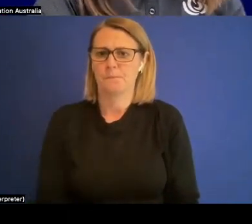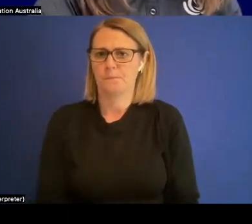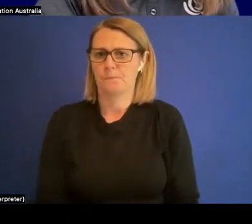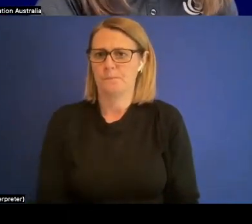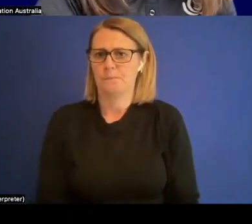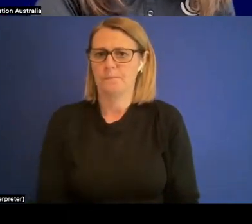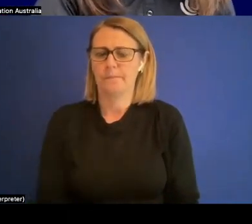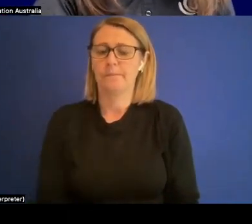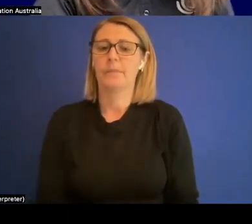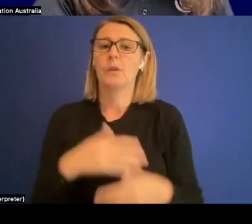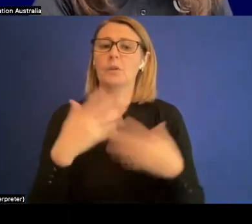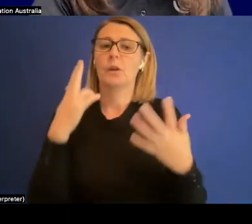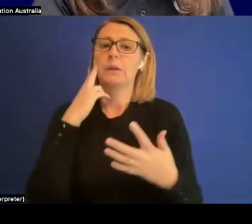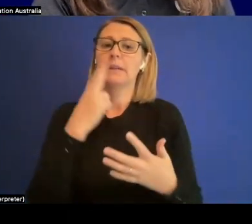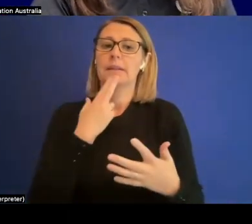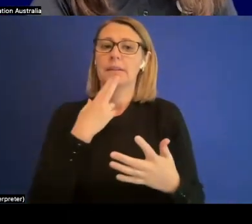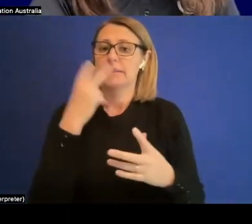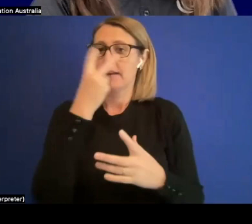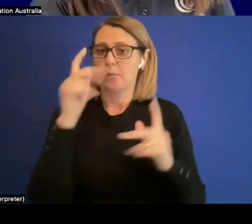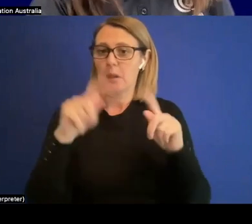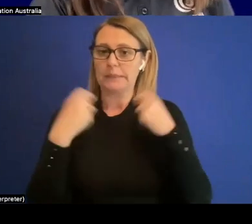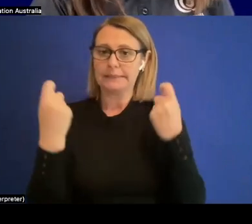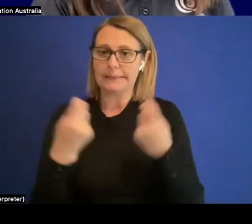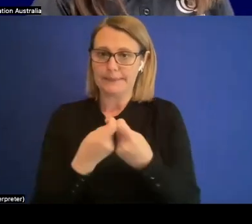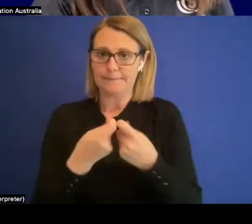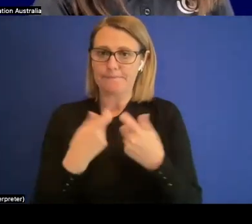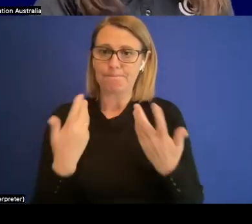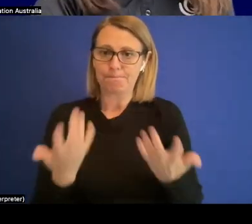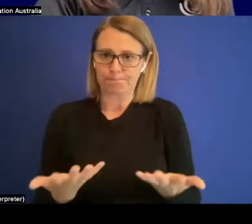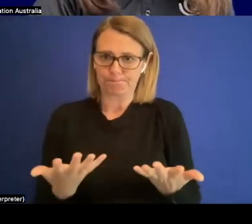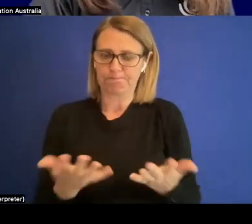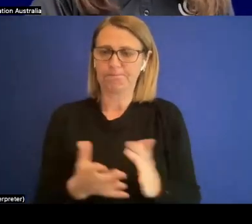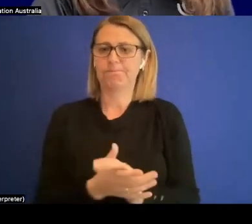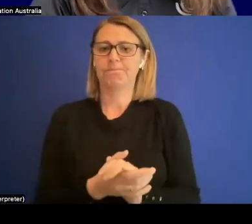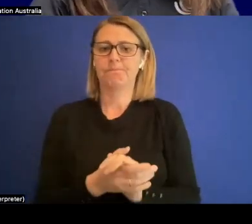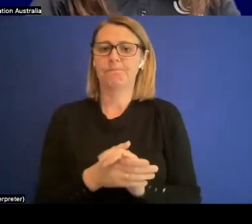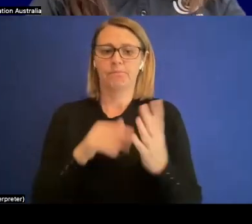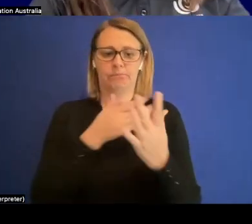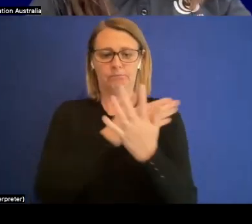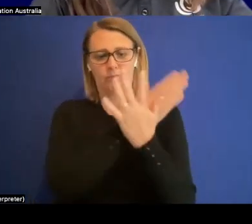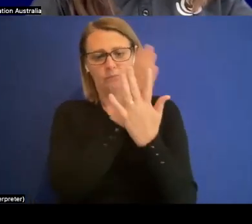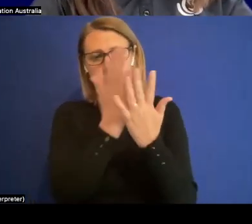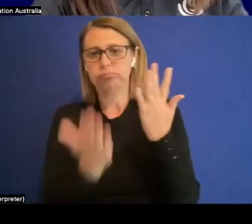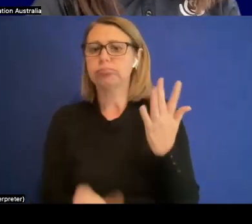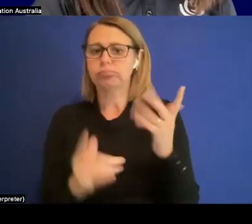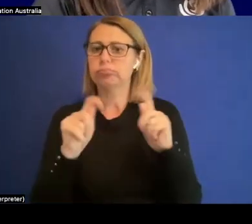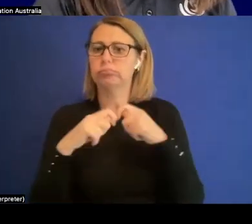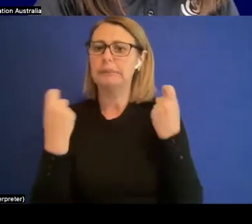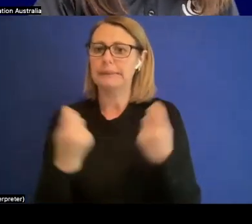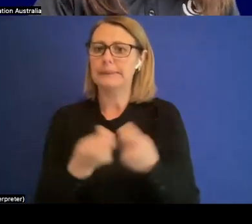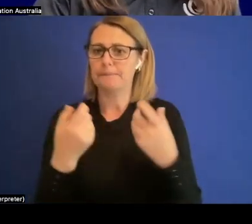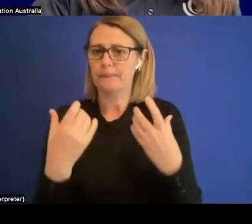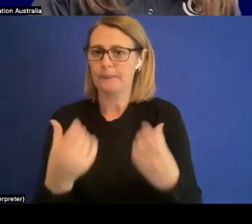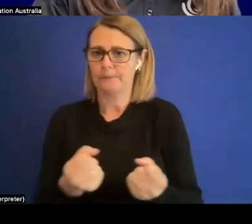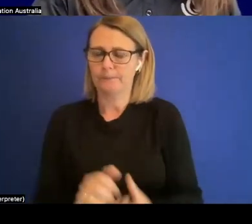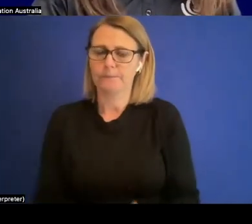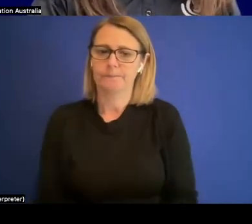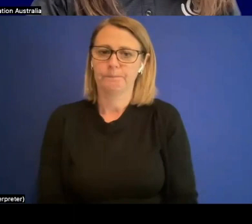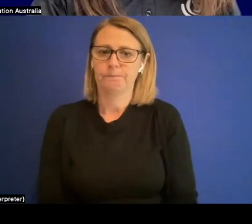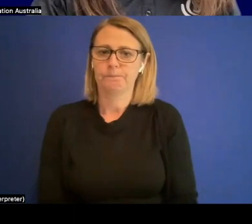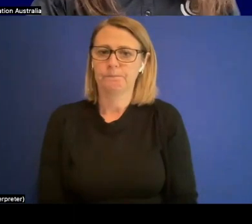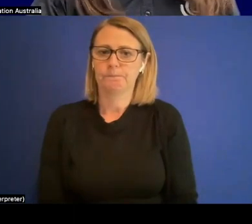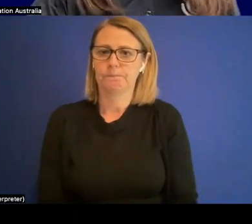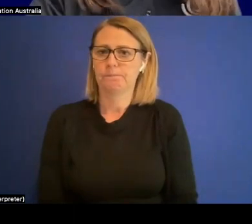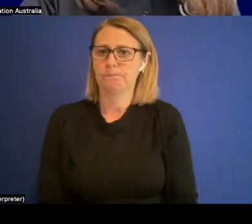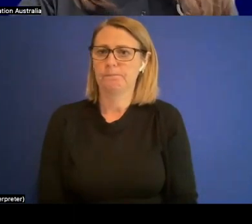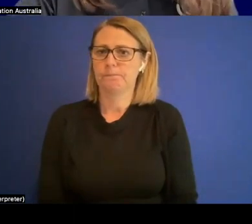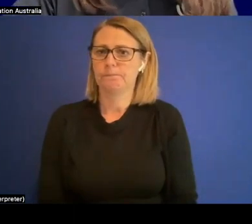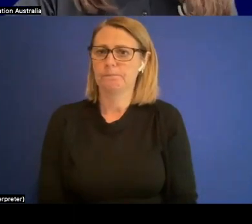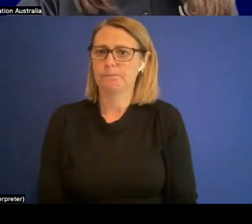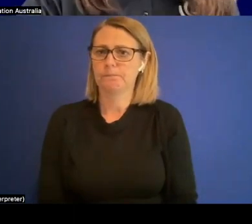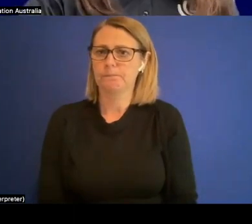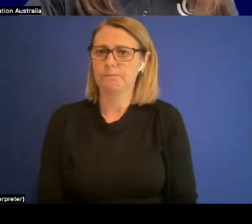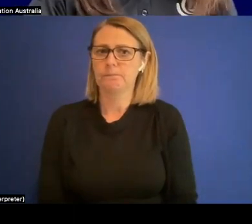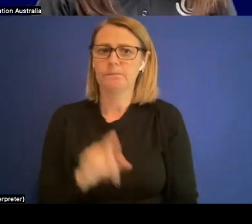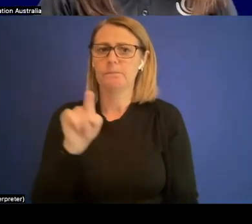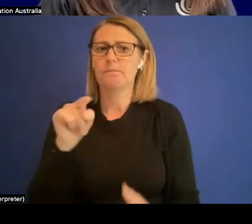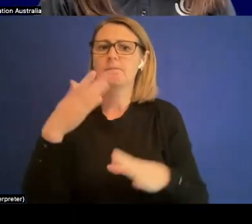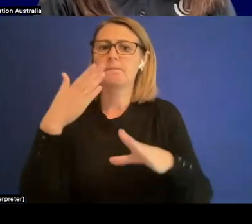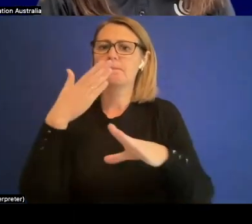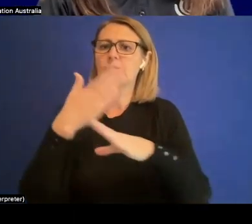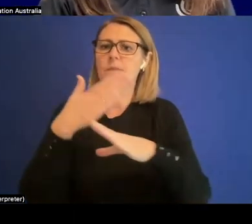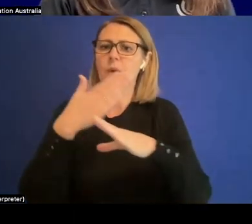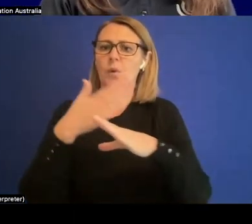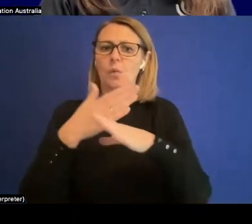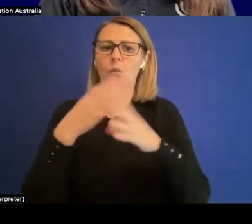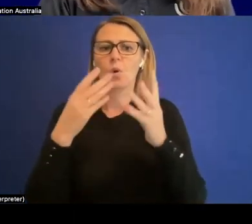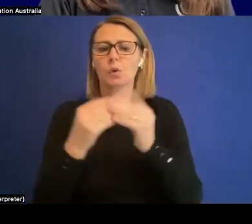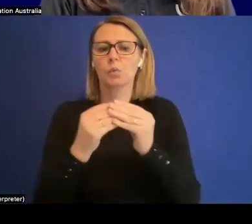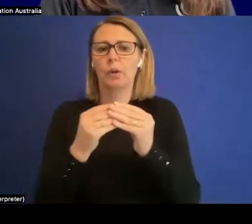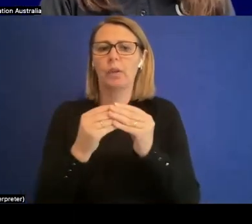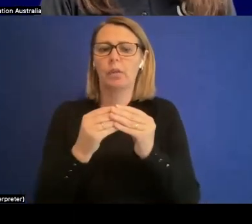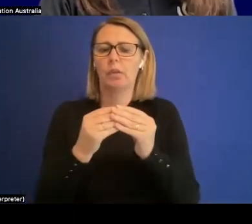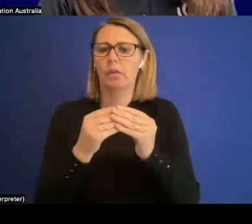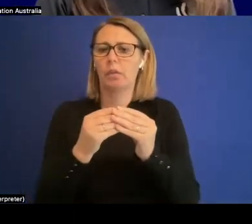The deafblind team is a multidisciplinary team that works in conjunction with potentially